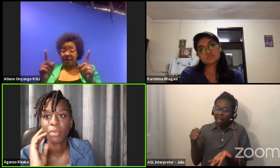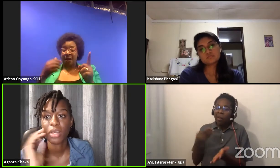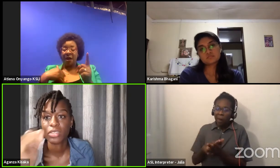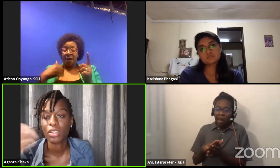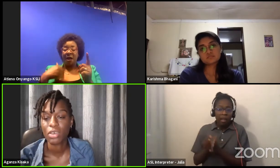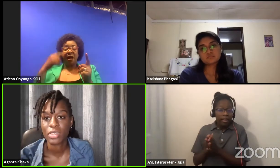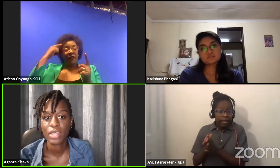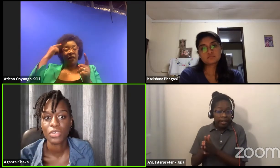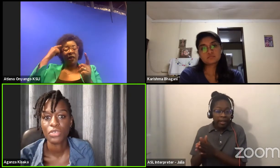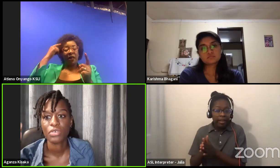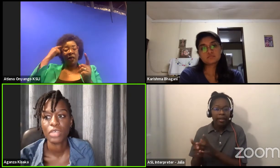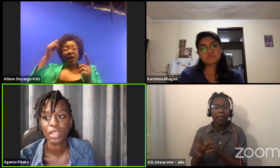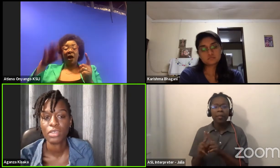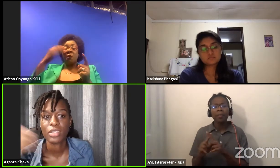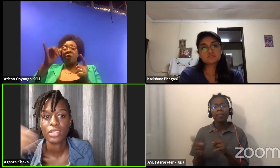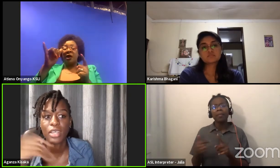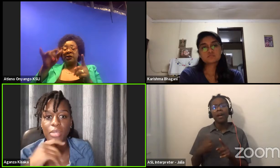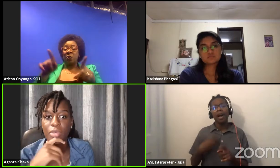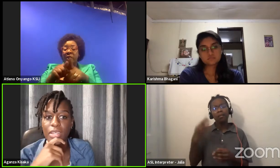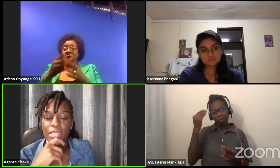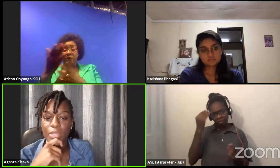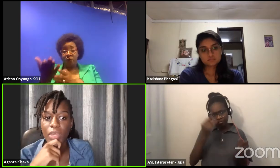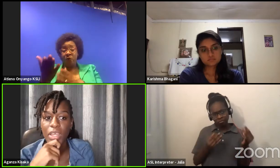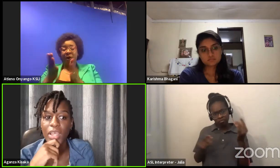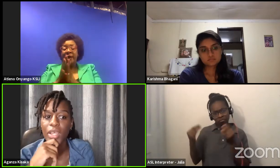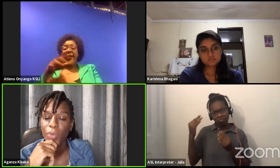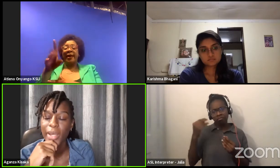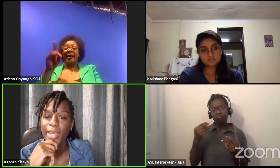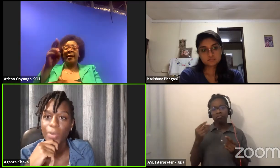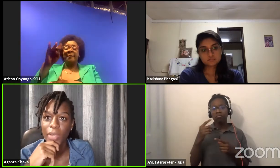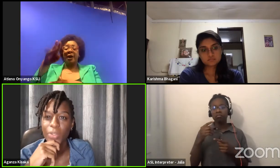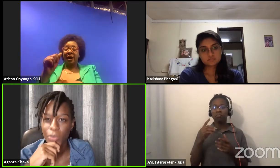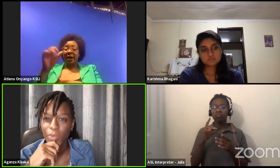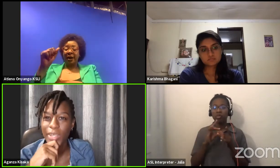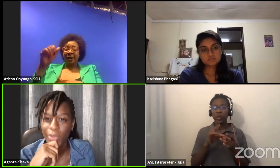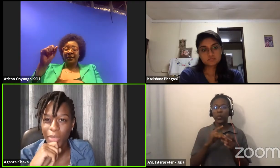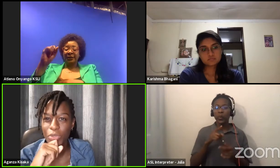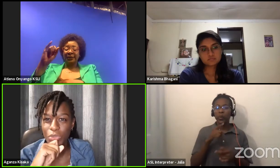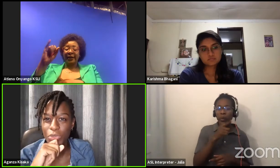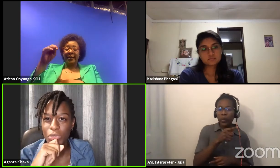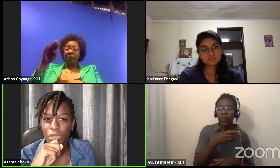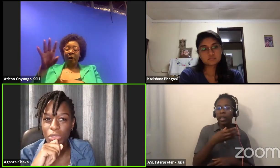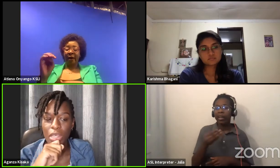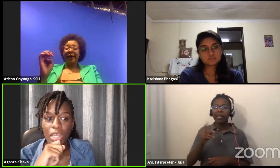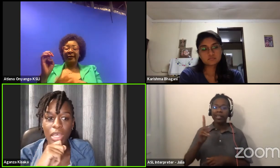about it alongside you and alongside Deborah Asiimwe why do I produce?